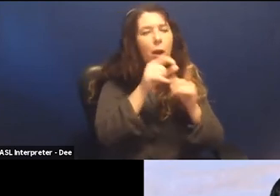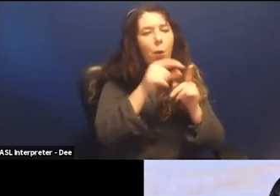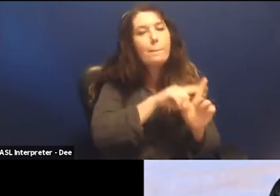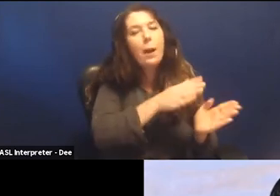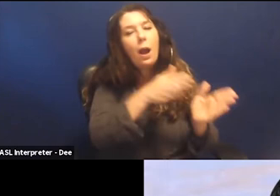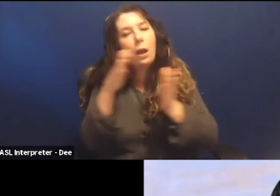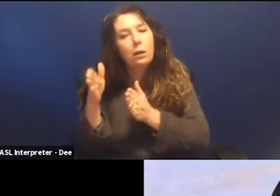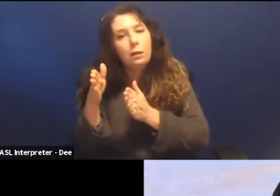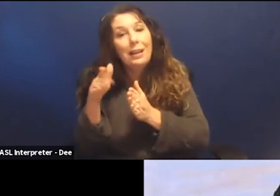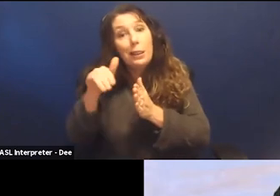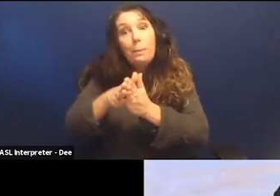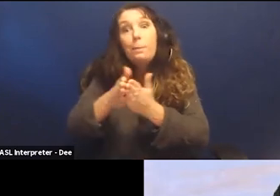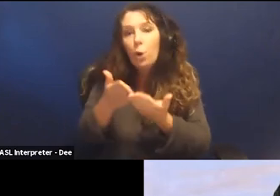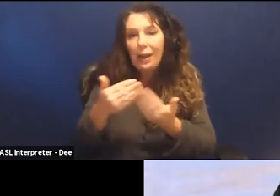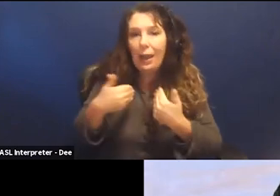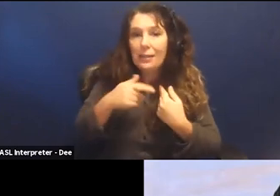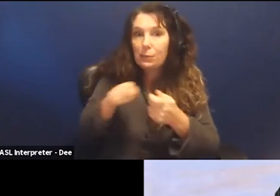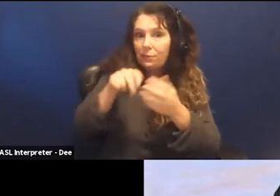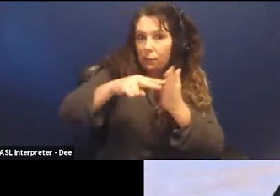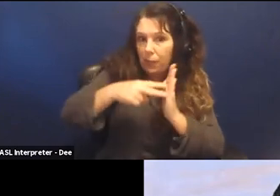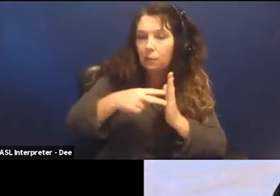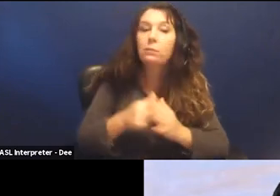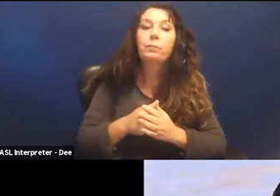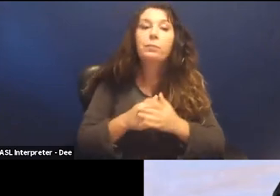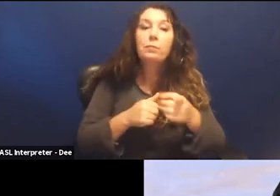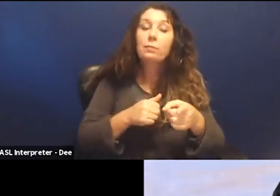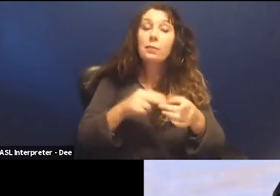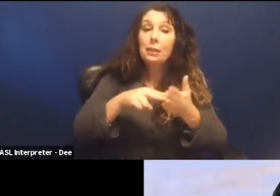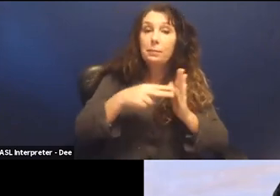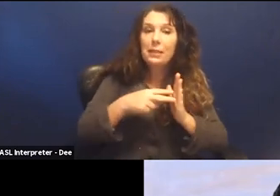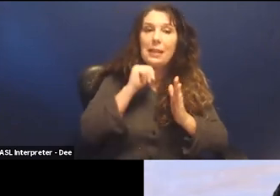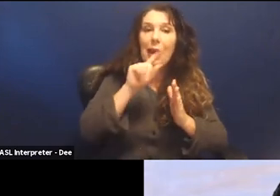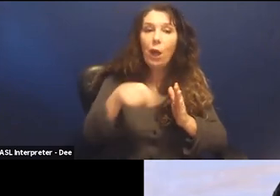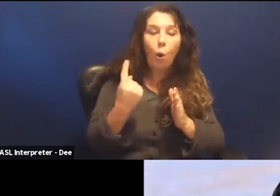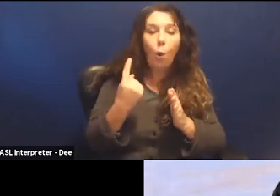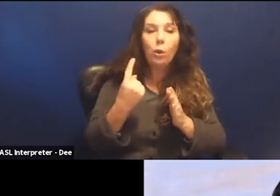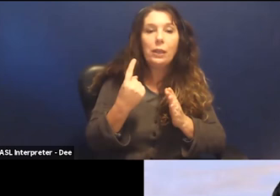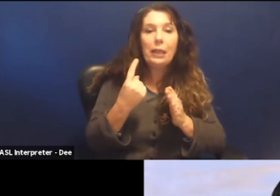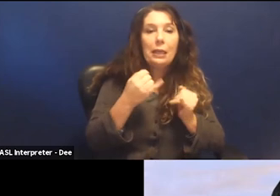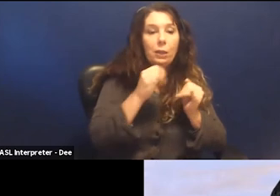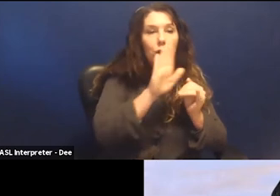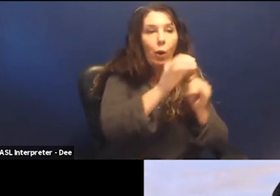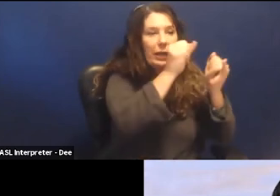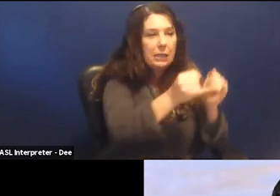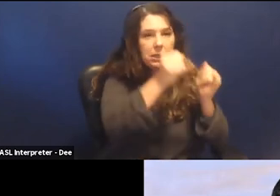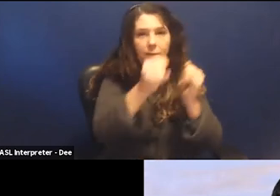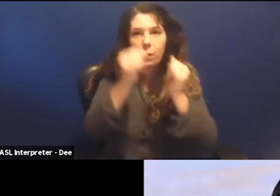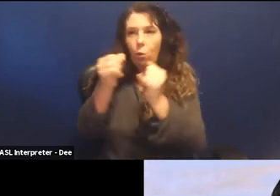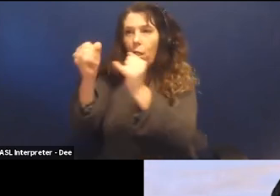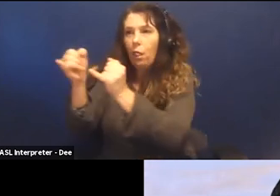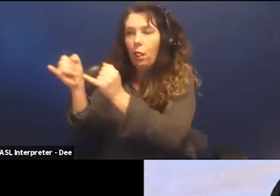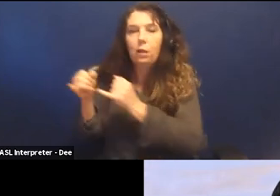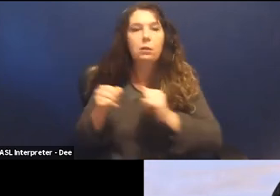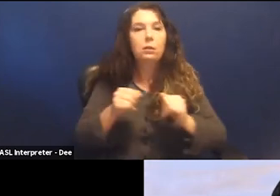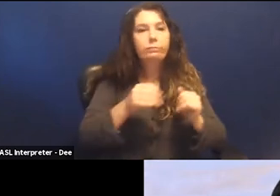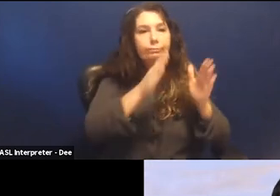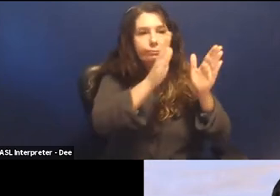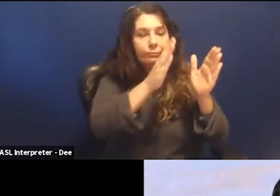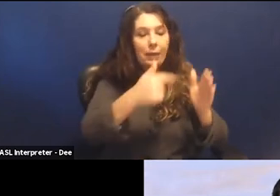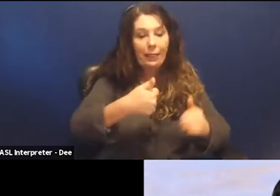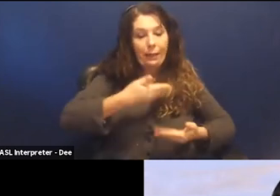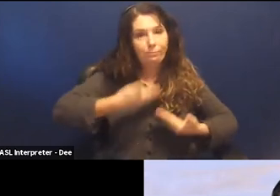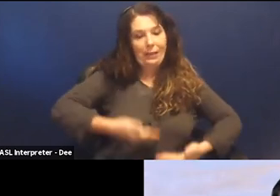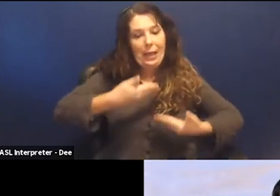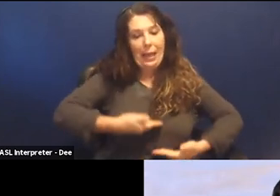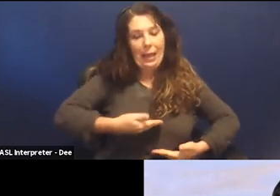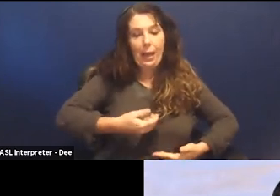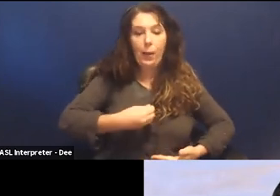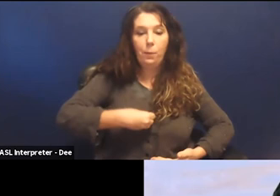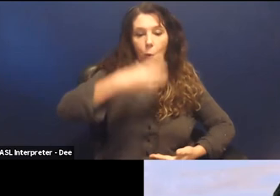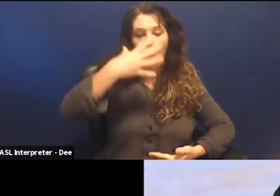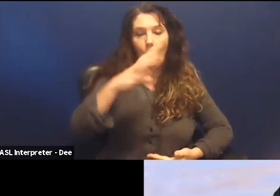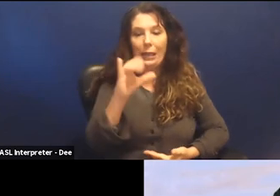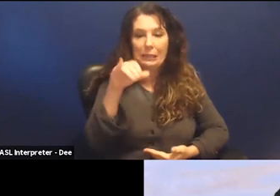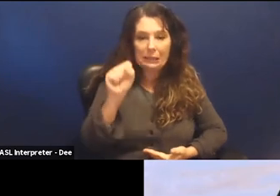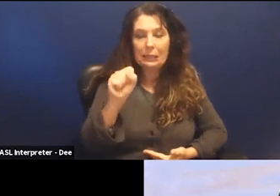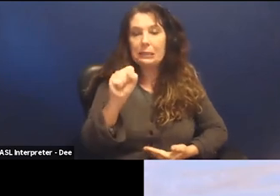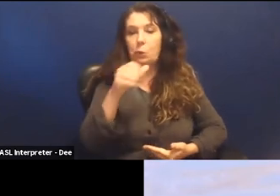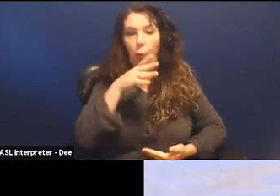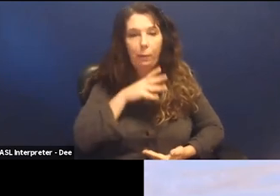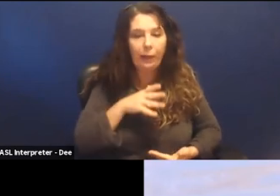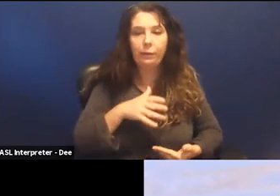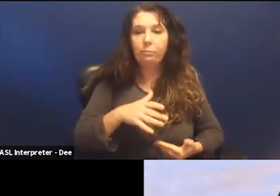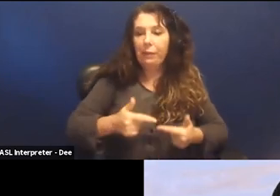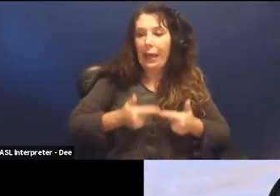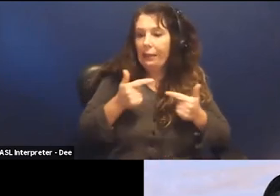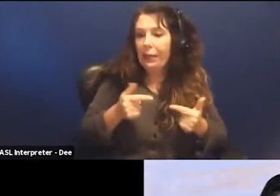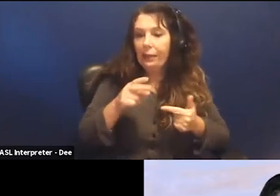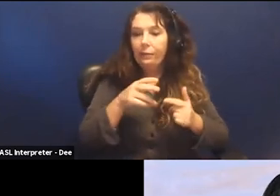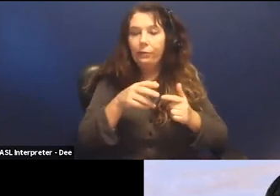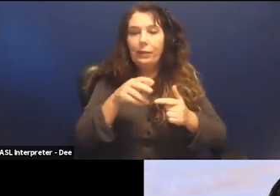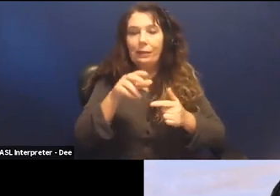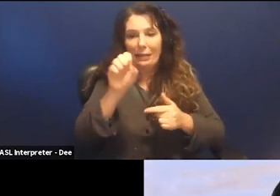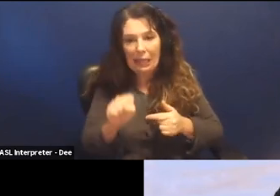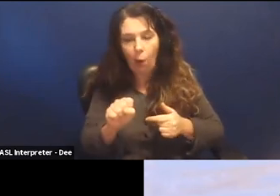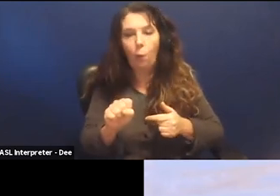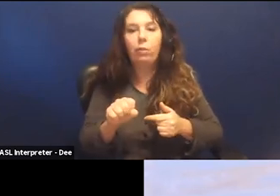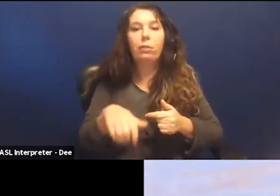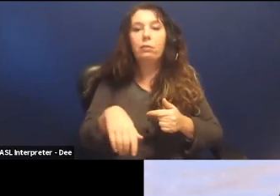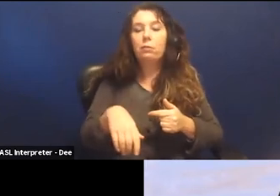the book is that intersection ality doesn't just described markers of individual identity so it doesn't just mean for example like I am a white sis gender woman, you know I live in the US south in the global north, you know it doesn't just mean sort of